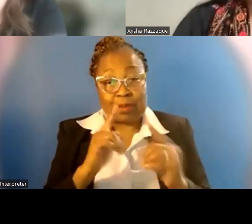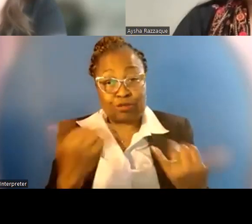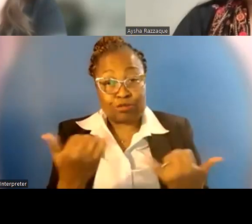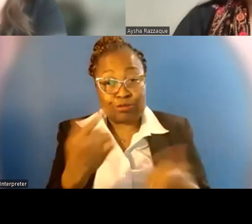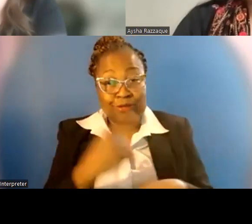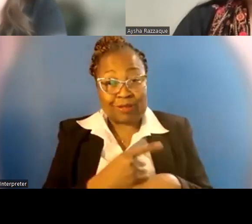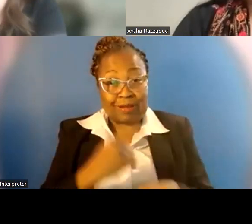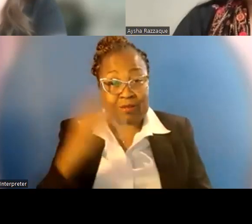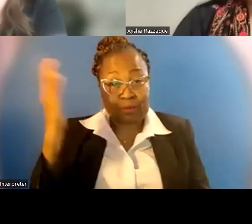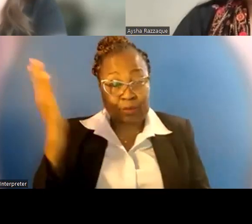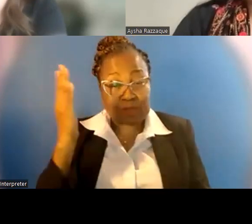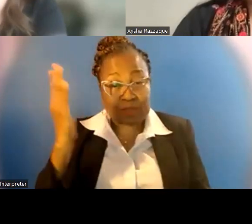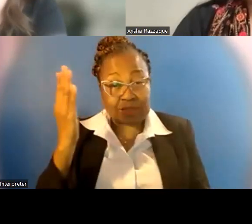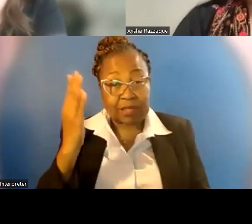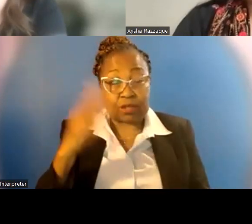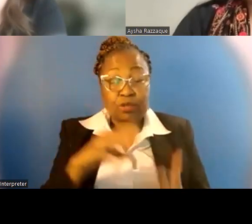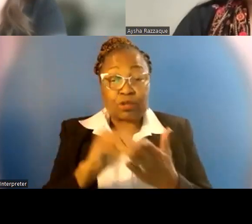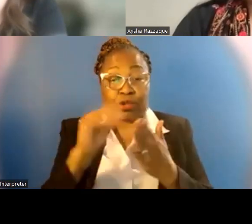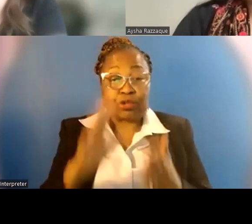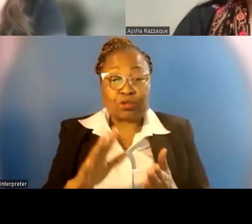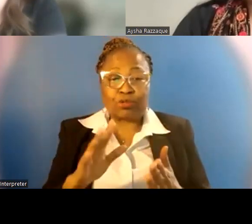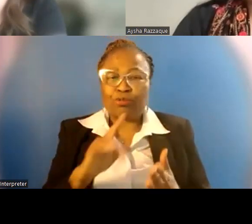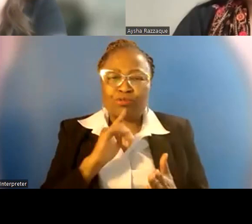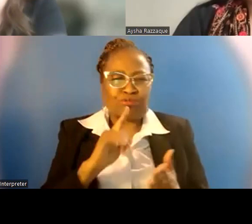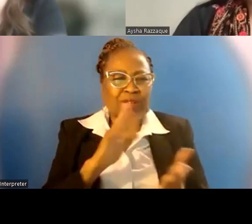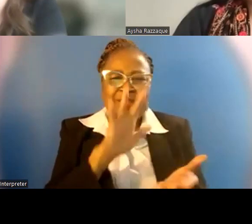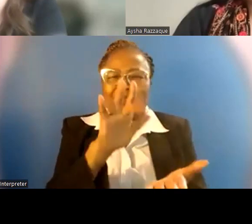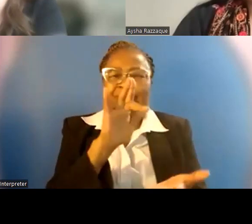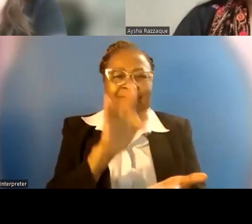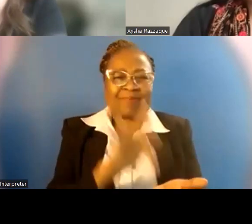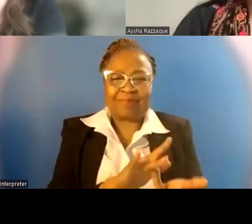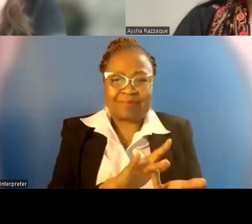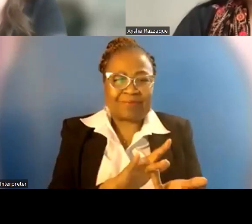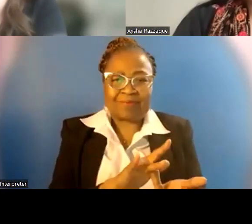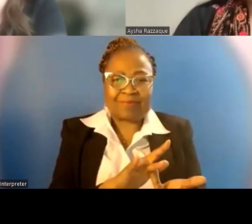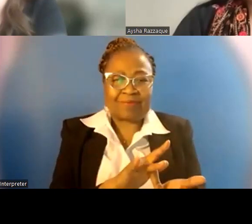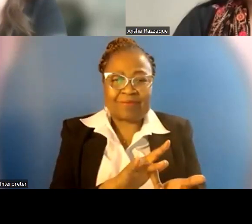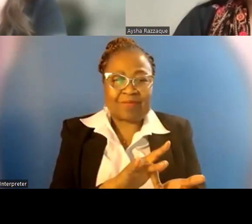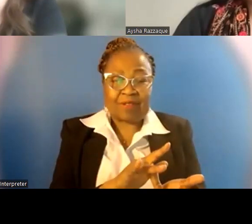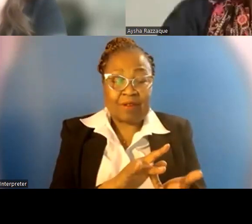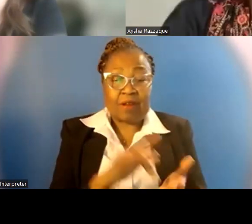where students are at the heart of a cultural center.